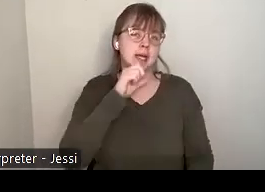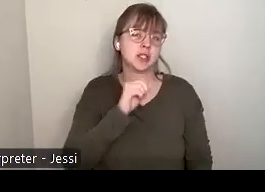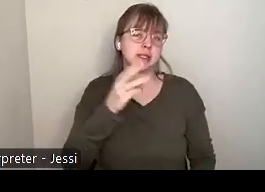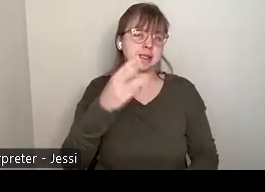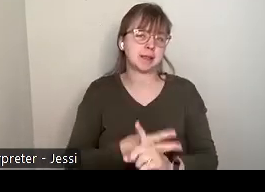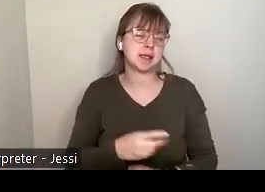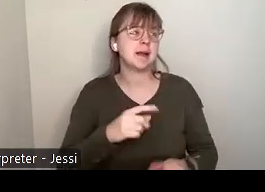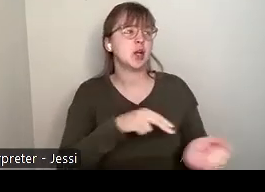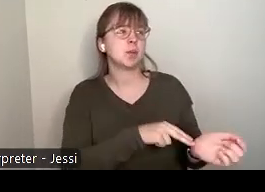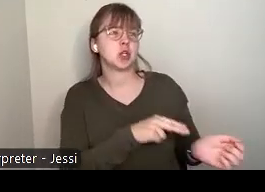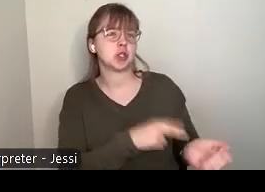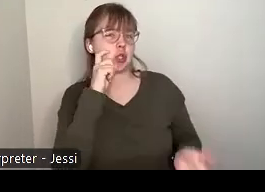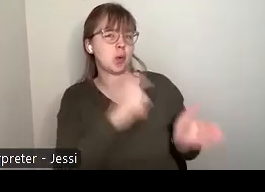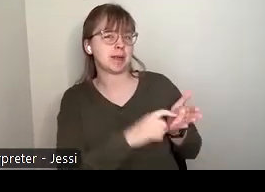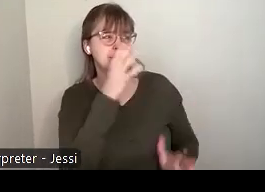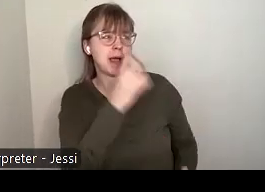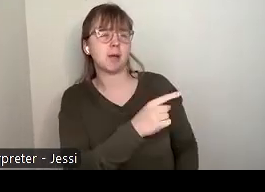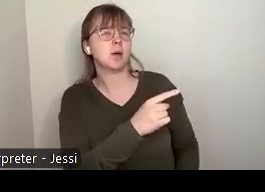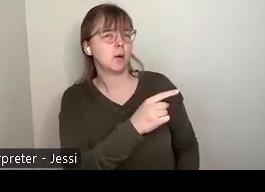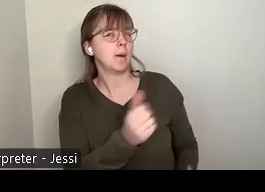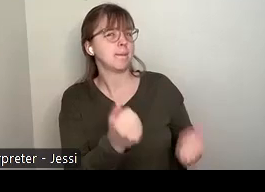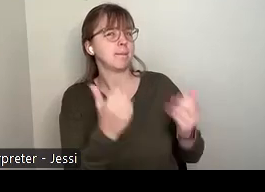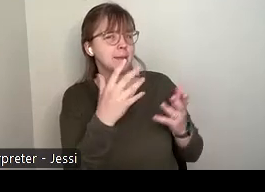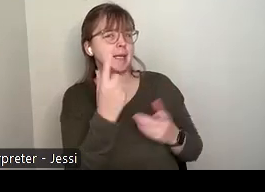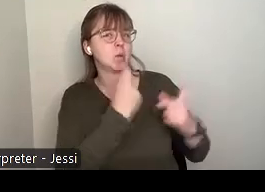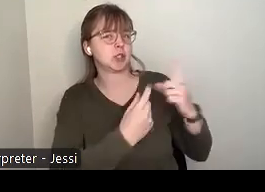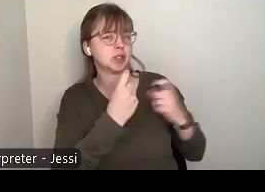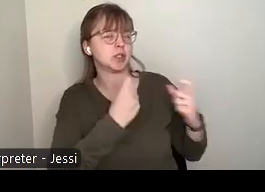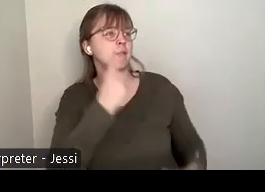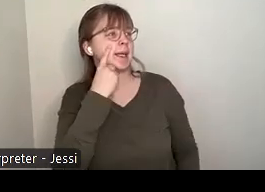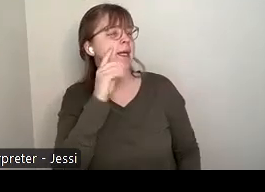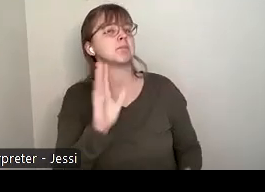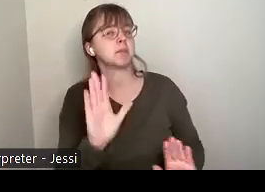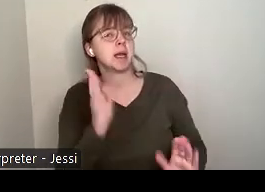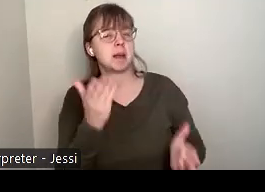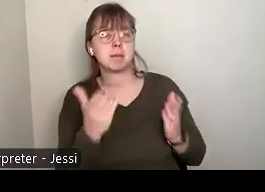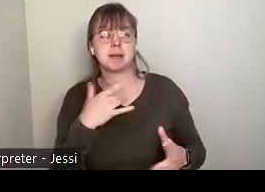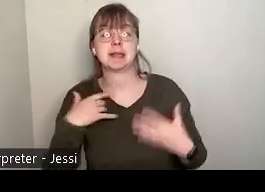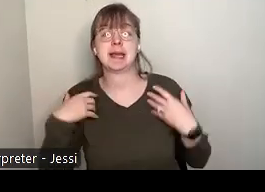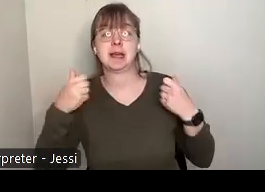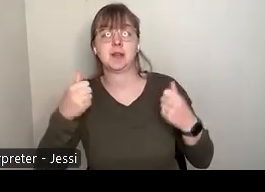might be helpful for her to follow up with the healthy St specialist for some ongoing support